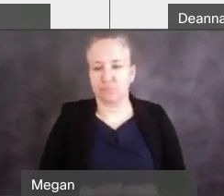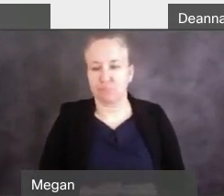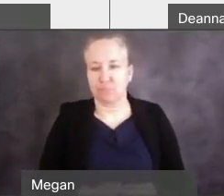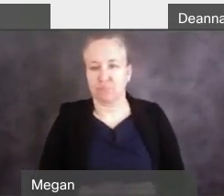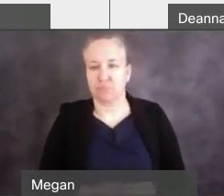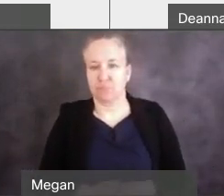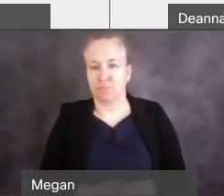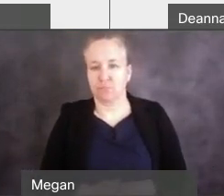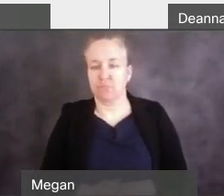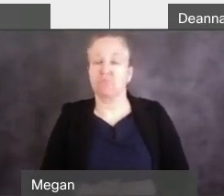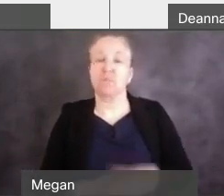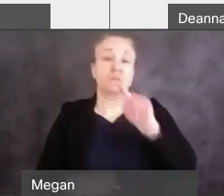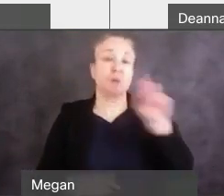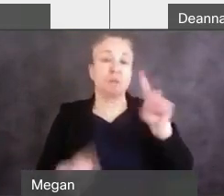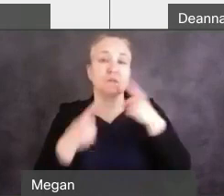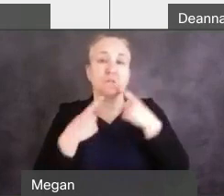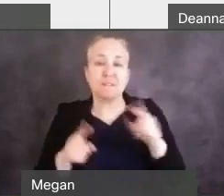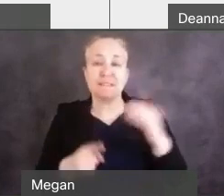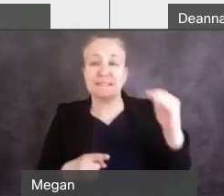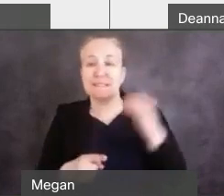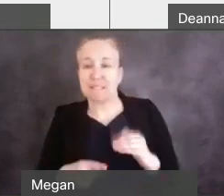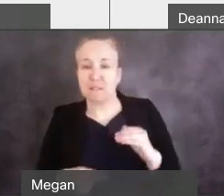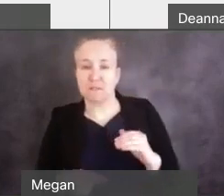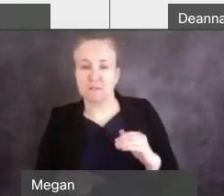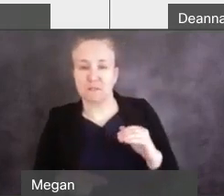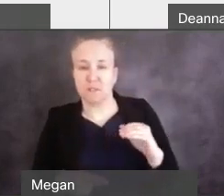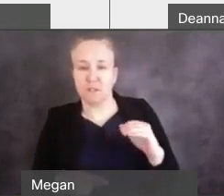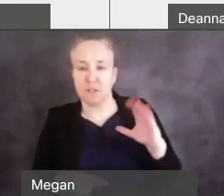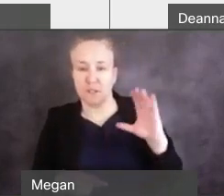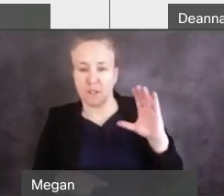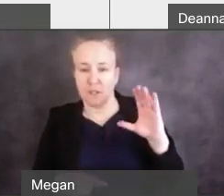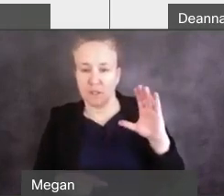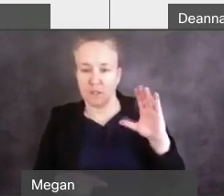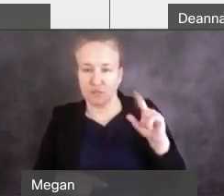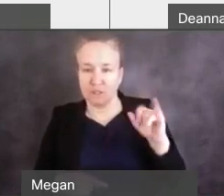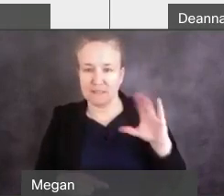[Staff] Our next reporter is Crissa Shoemaker from The Intelligencer.